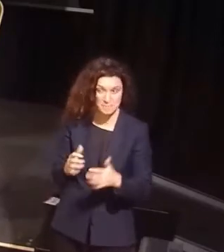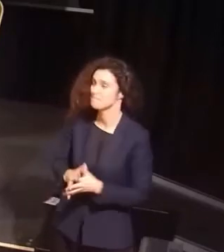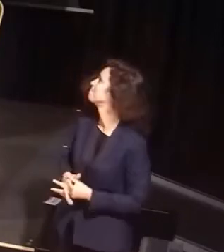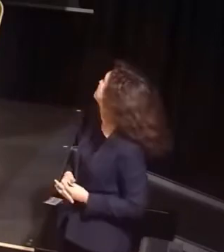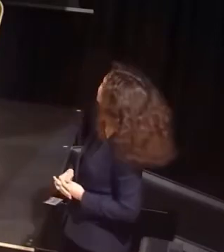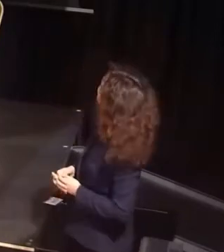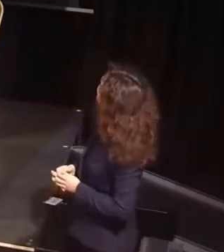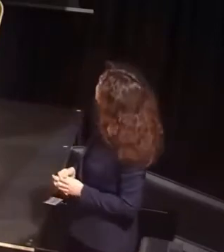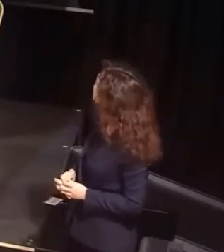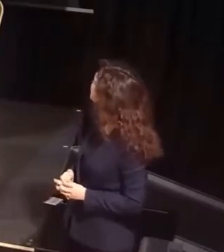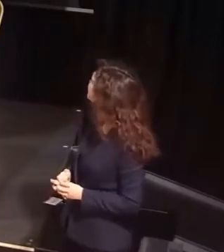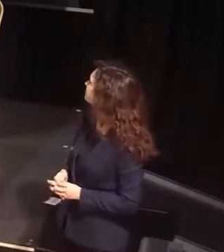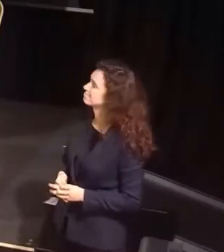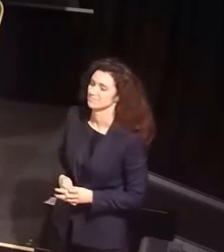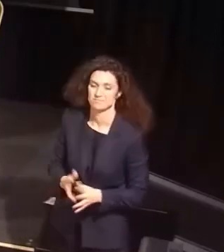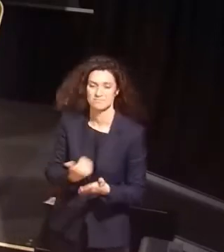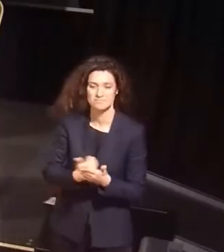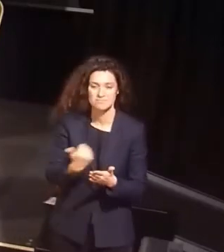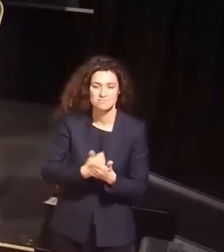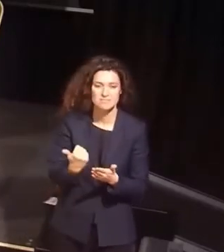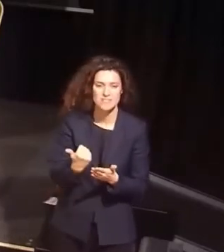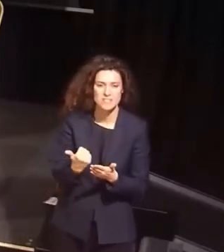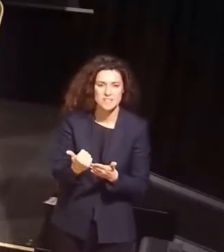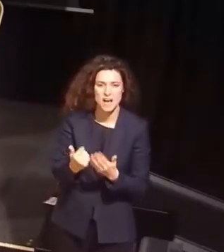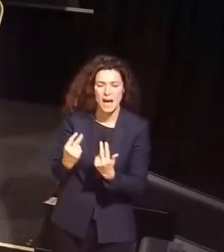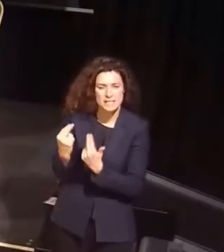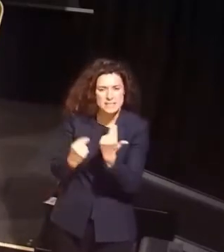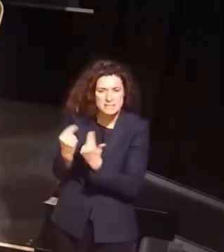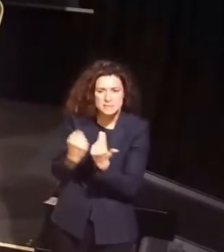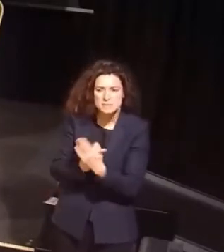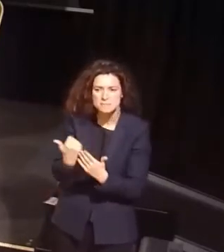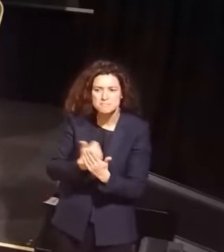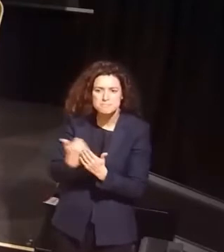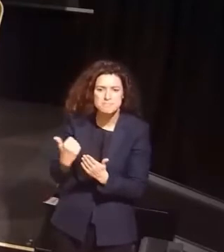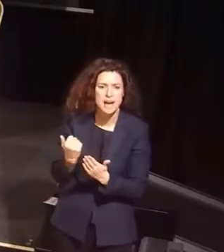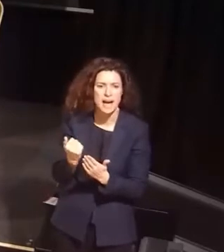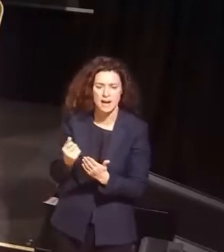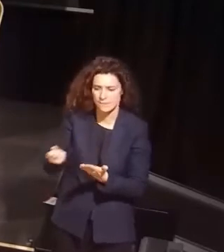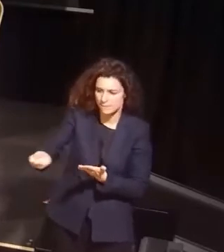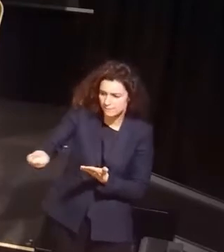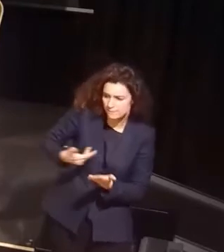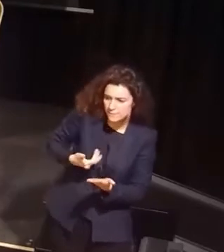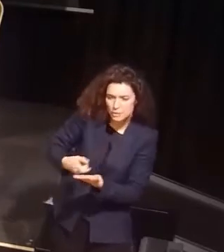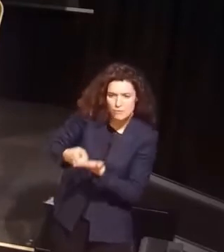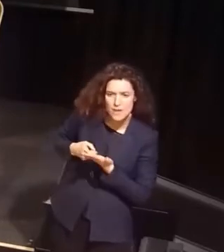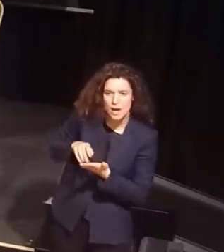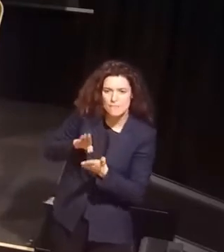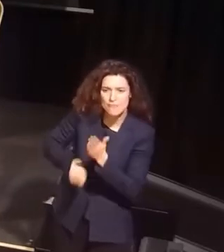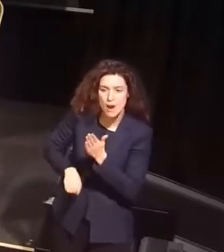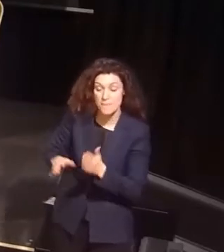Often our assessments are referred to us by an individual's family or their occupational therapists.